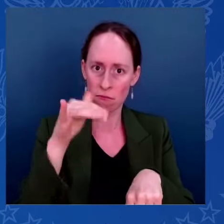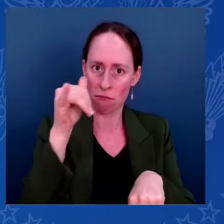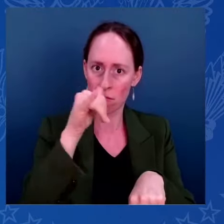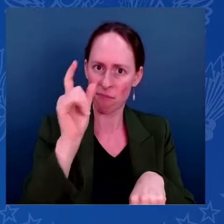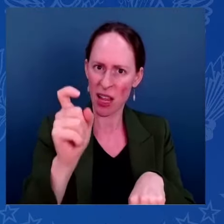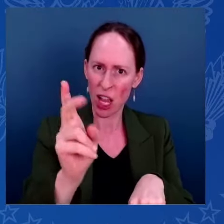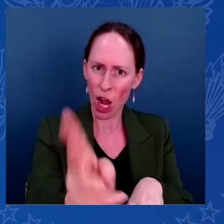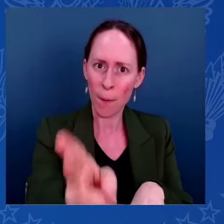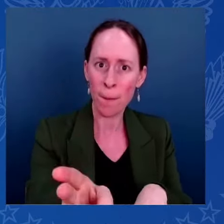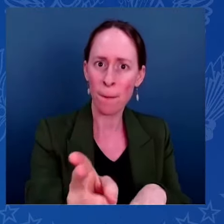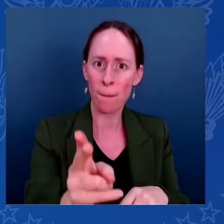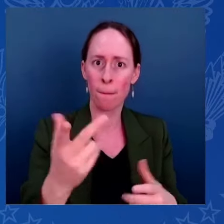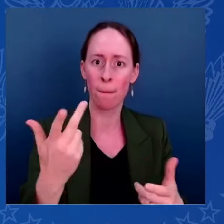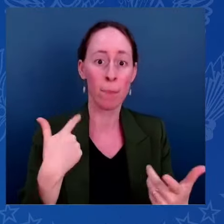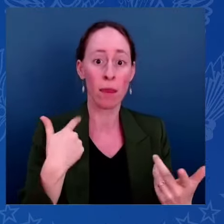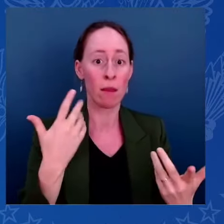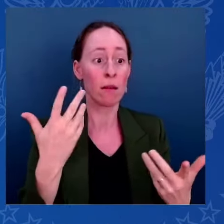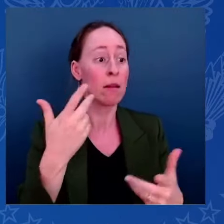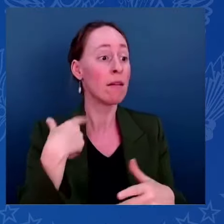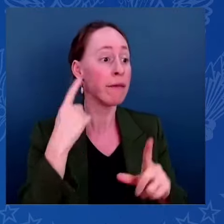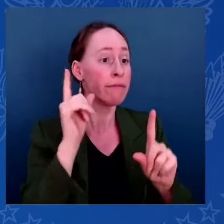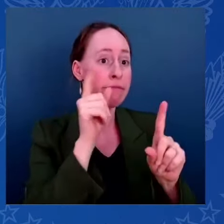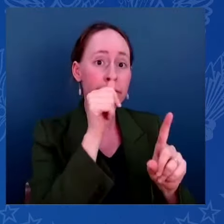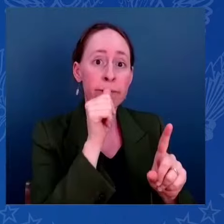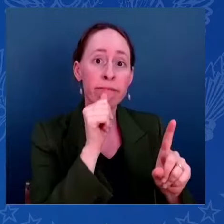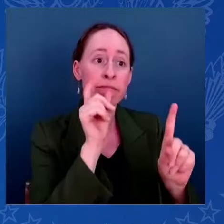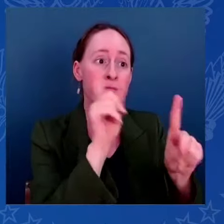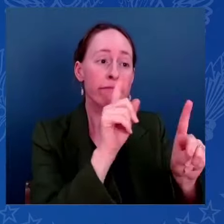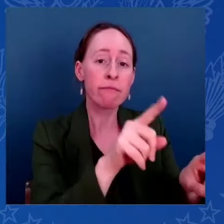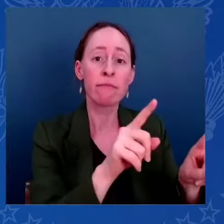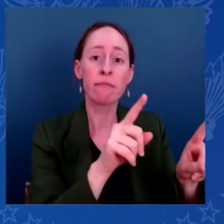For every repeat operation to cut out more cancerous tissue,